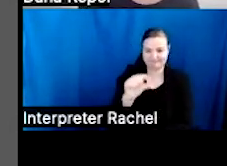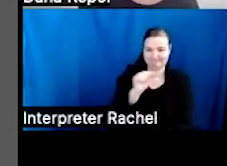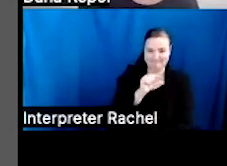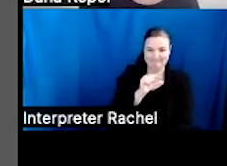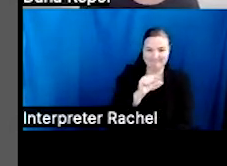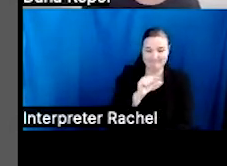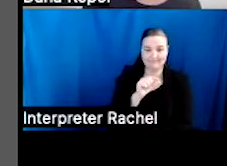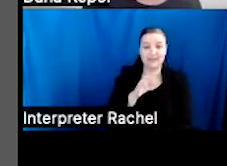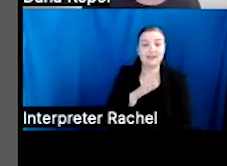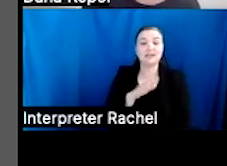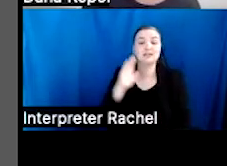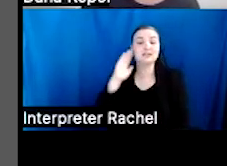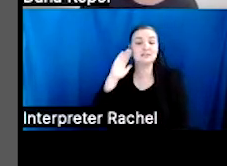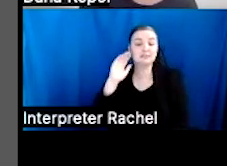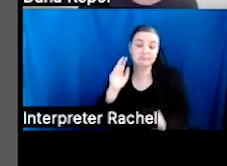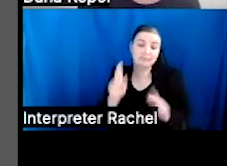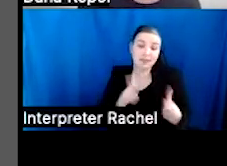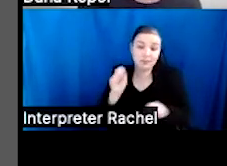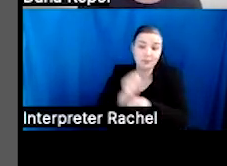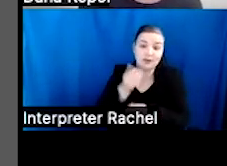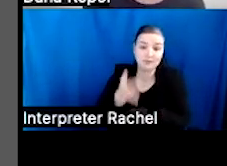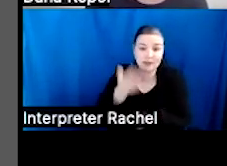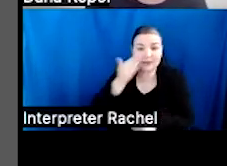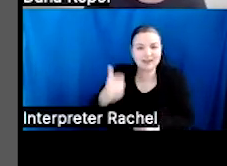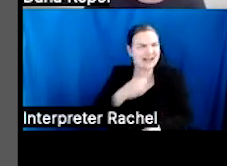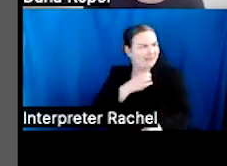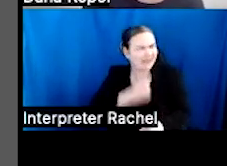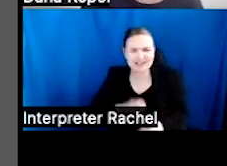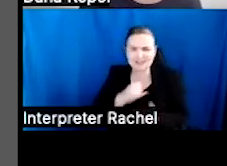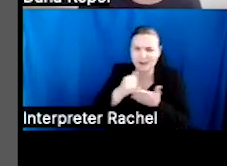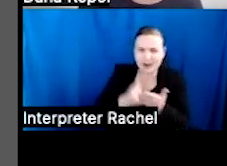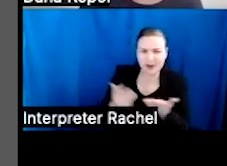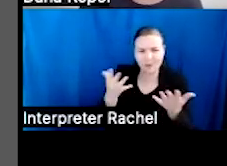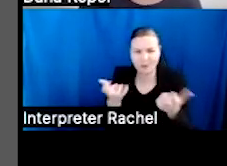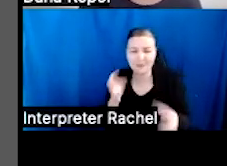of these jobs and employees' own passion, in service-based non-profits it's employees' sense of